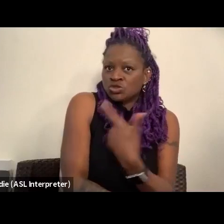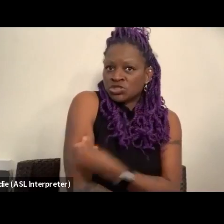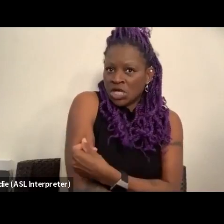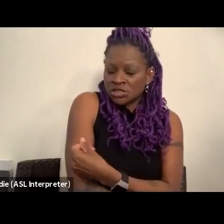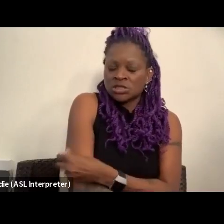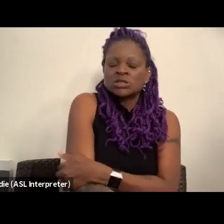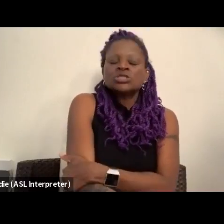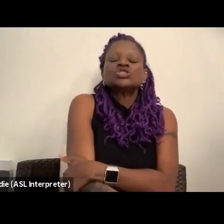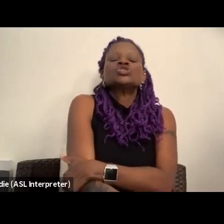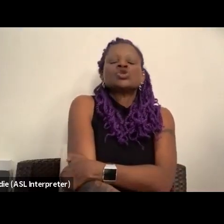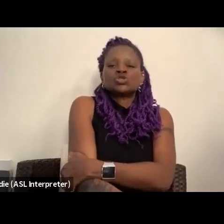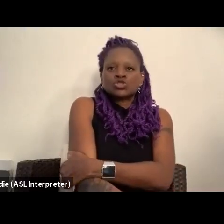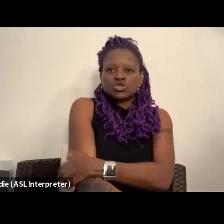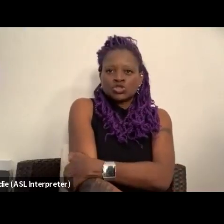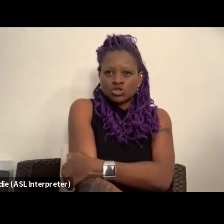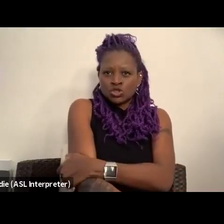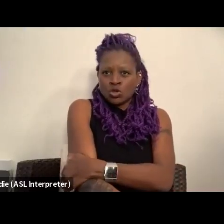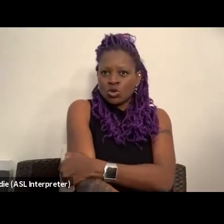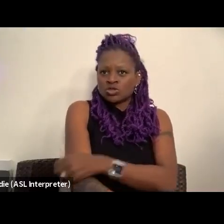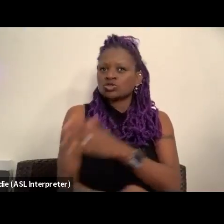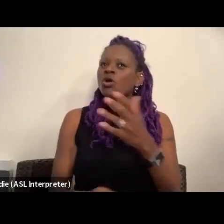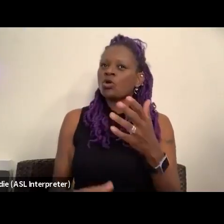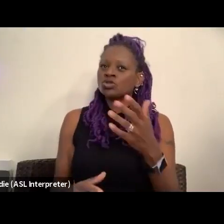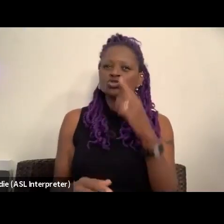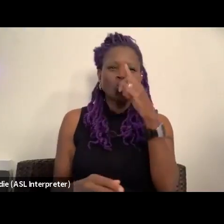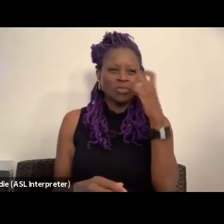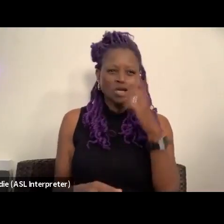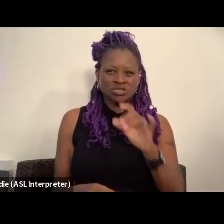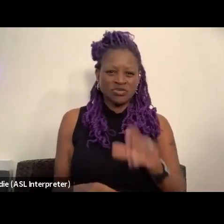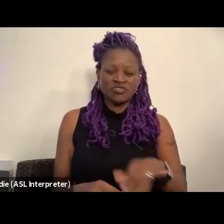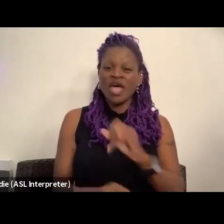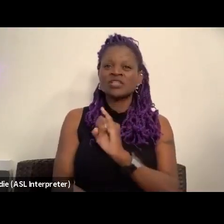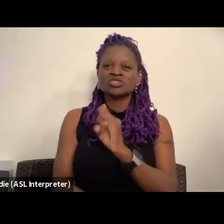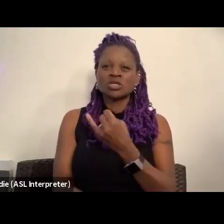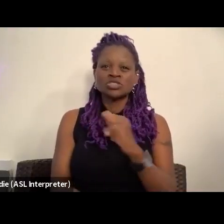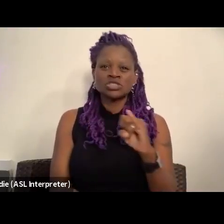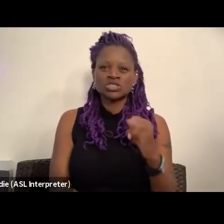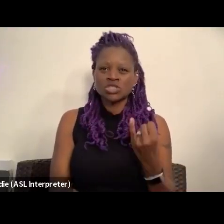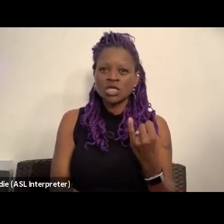the reservation needs has become across the state really a vaccine of choice for